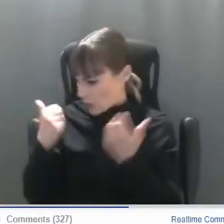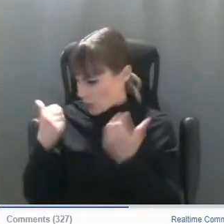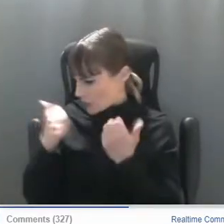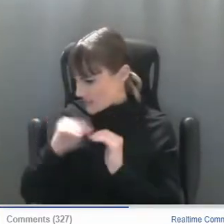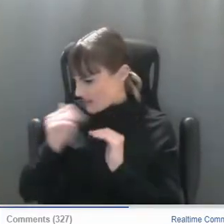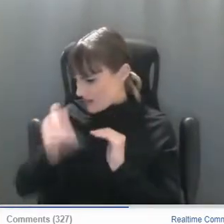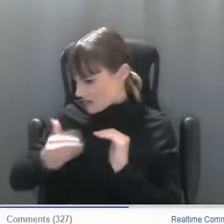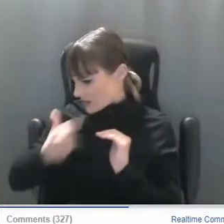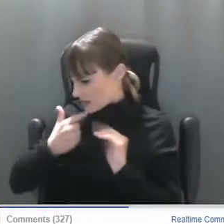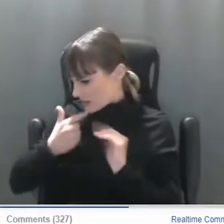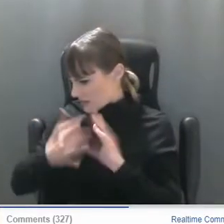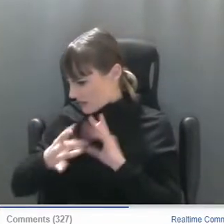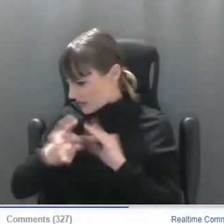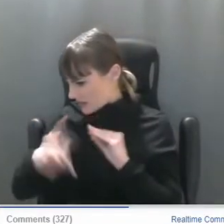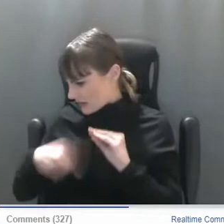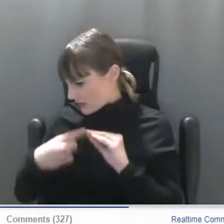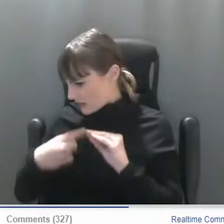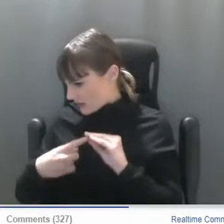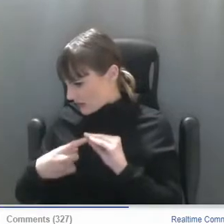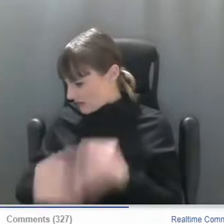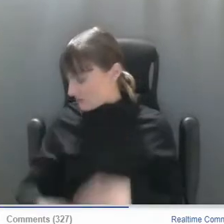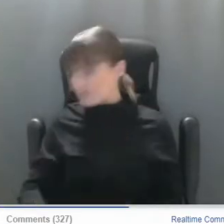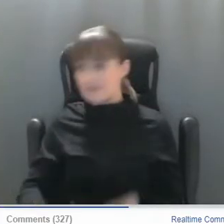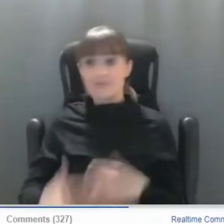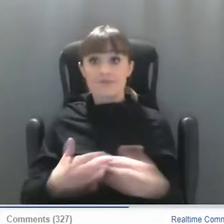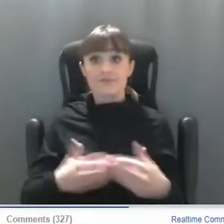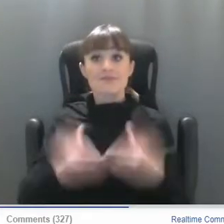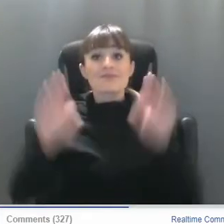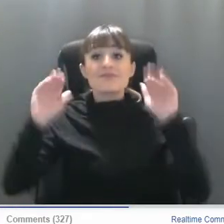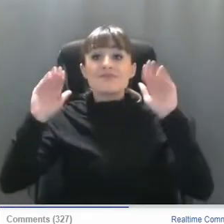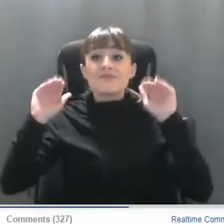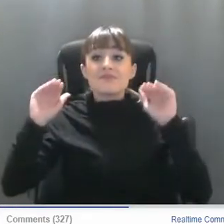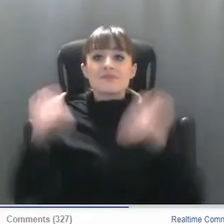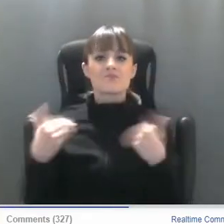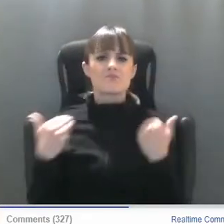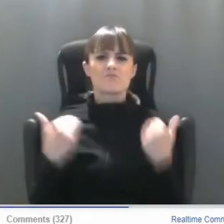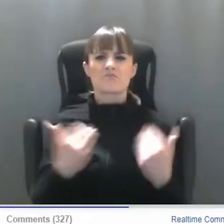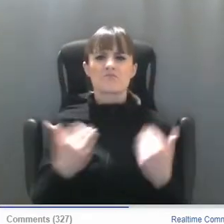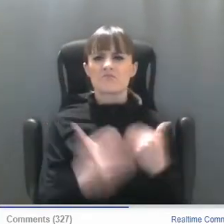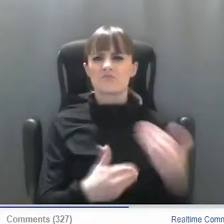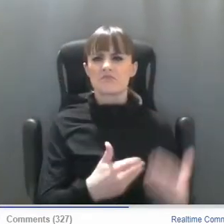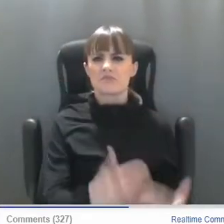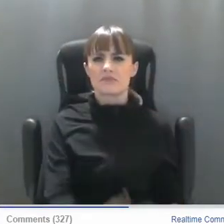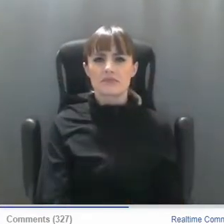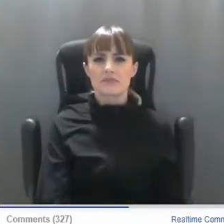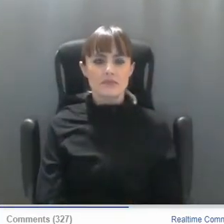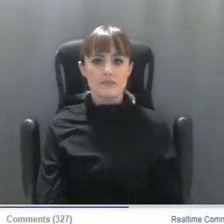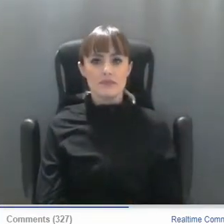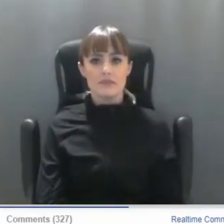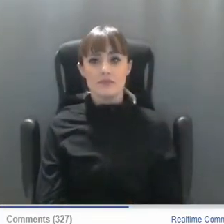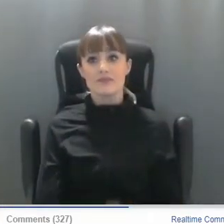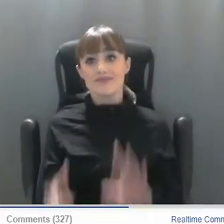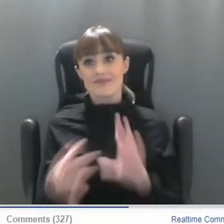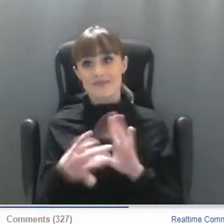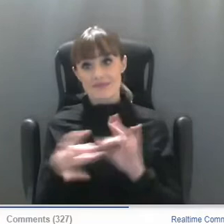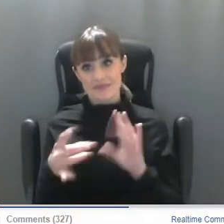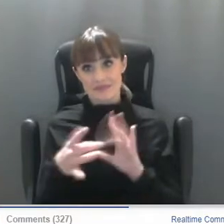Let's walk on down. So you guys, let's talk about the field trips. A lot of you